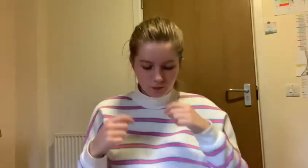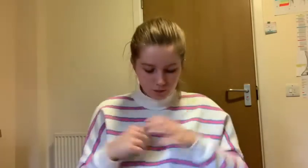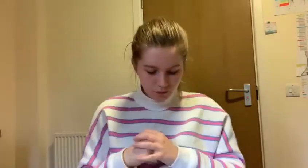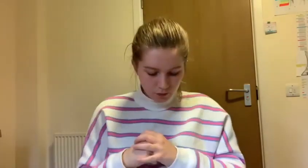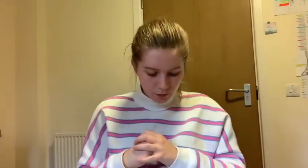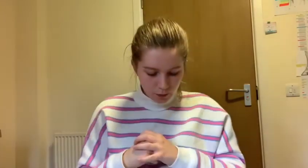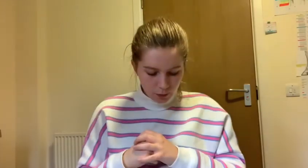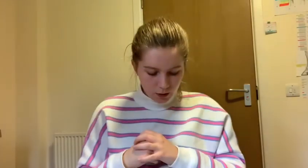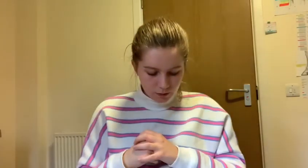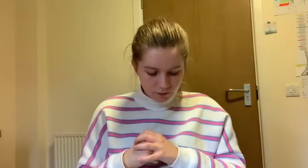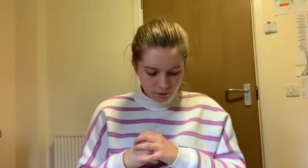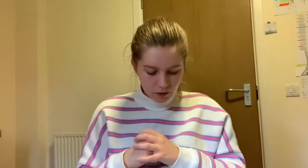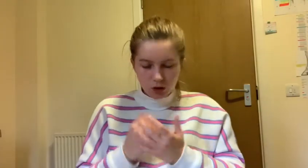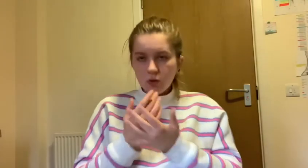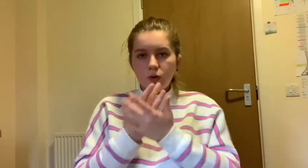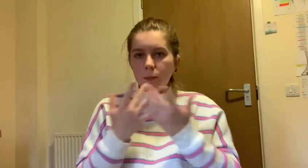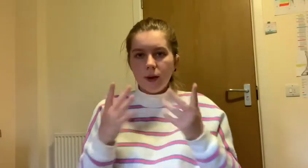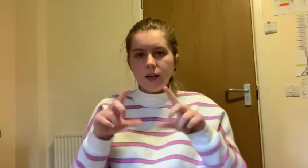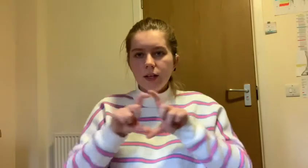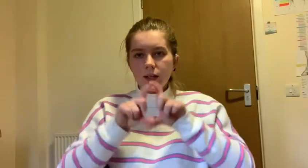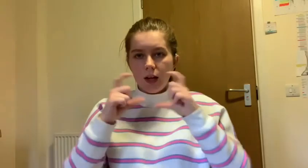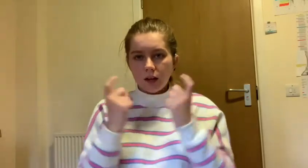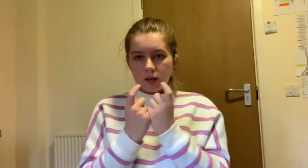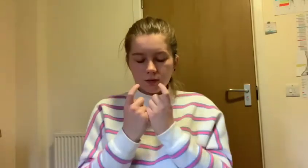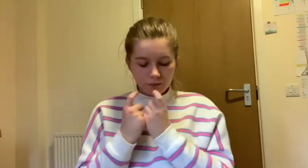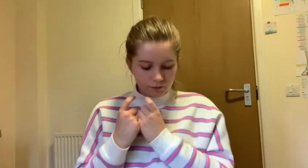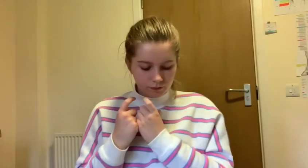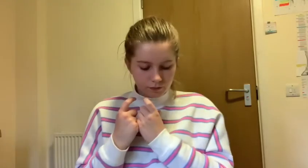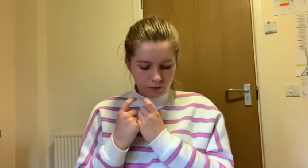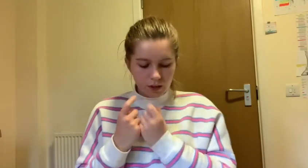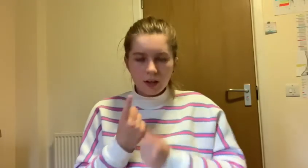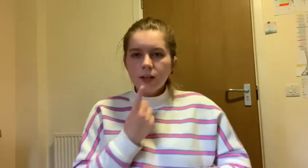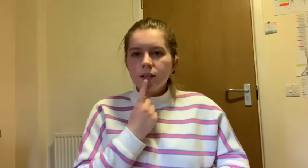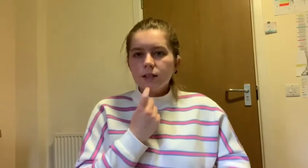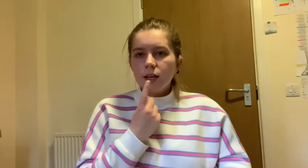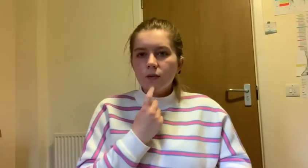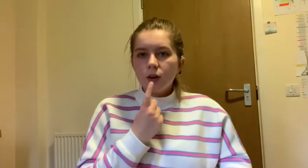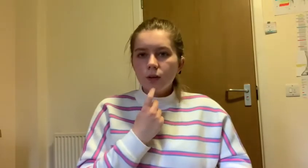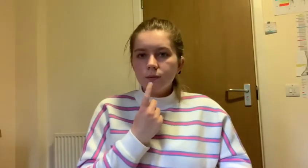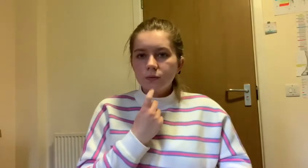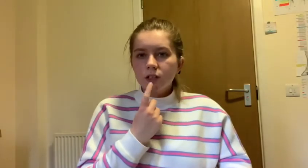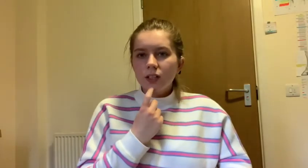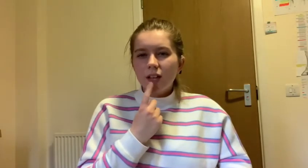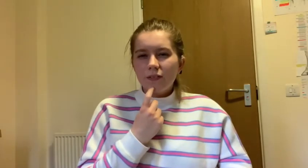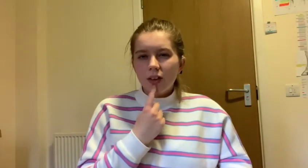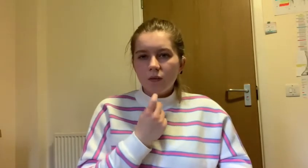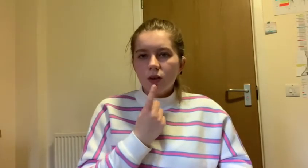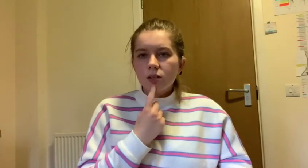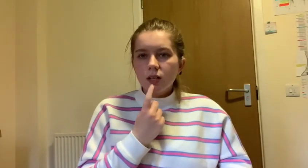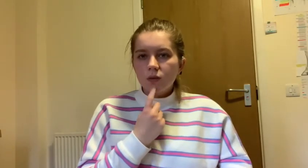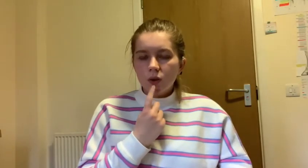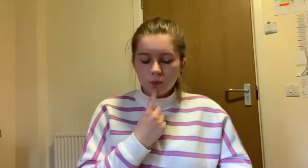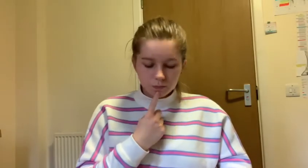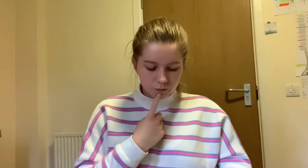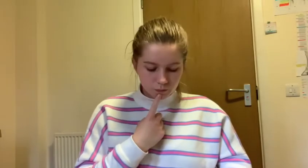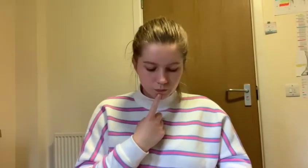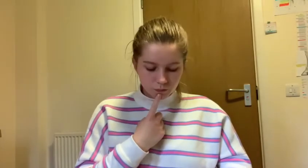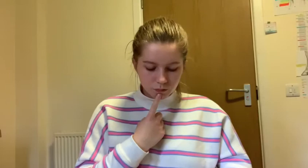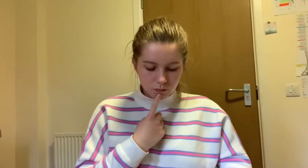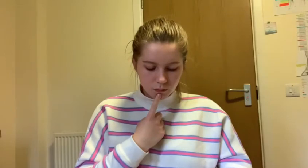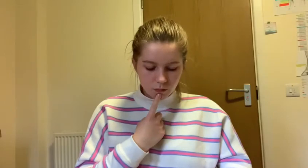"Not many class"... "savor" it's like flavor "savor"